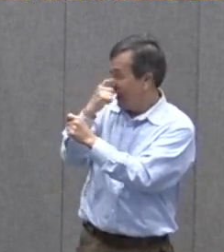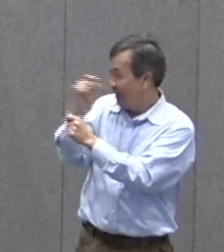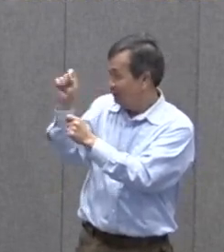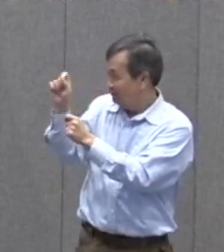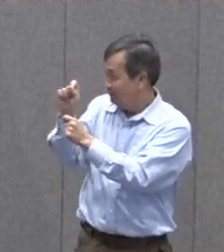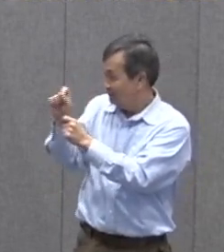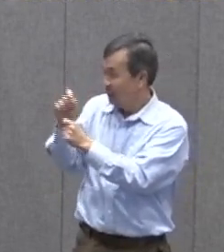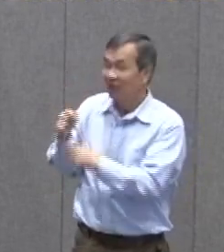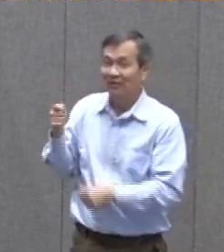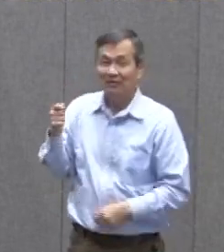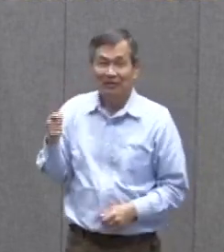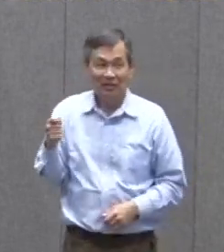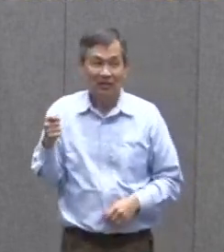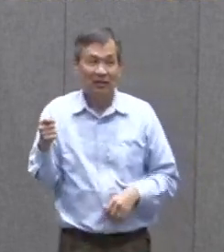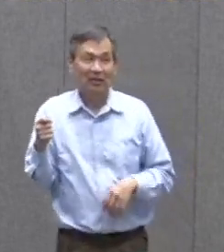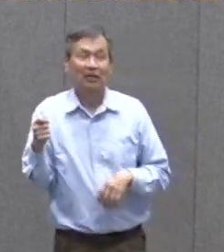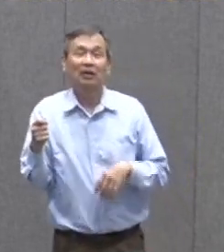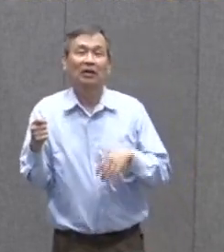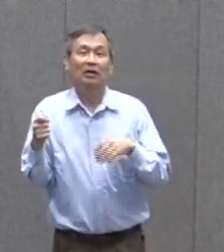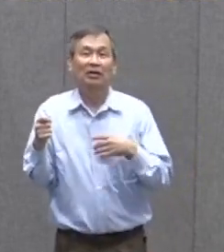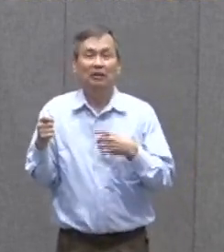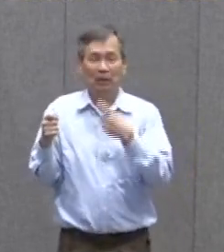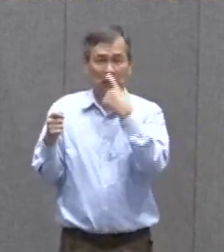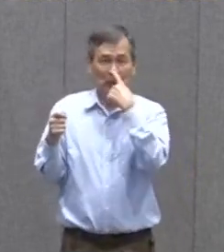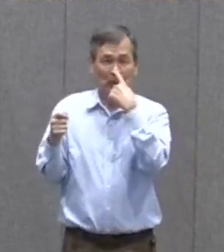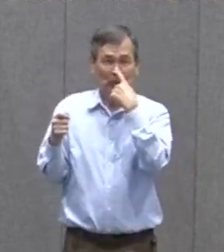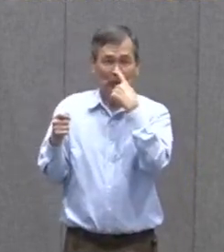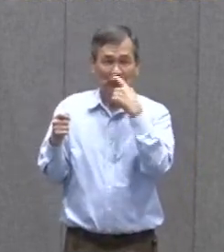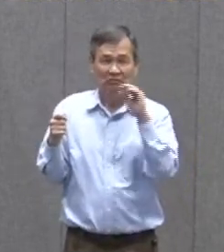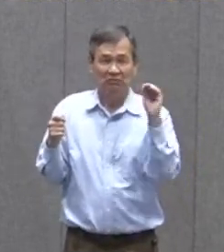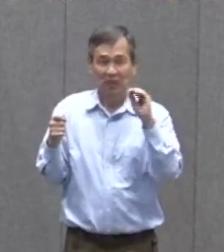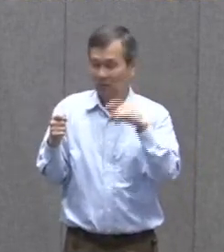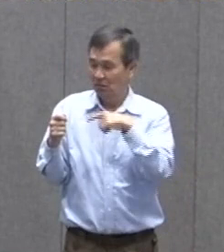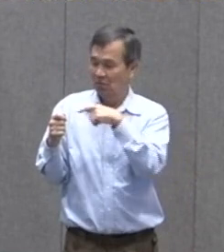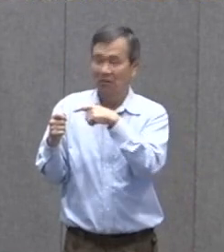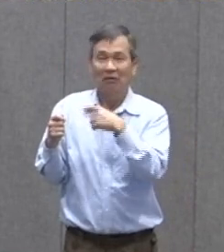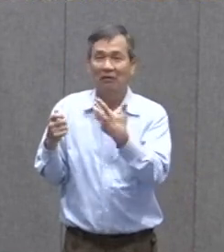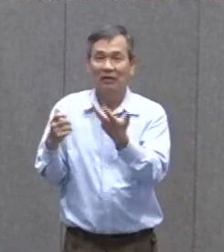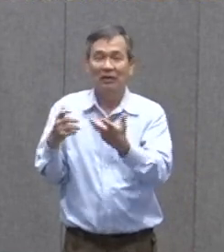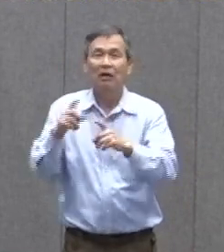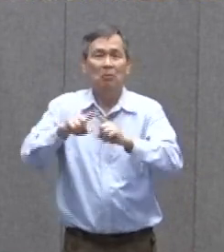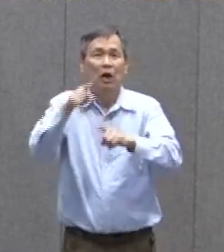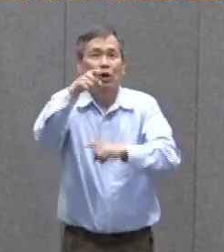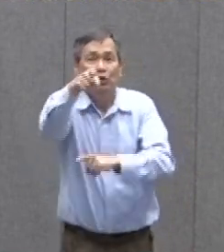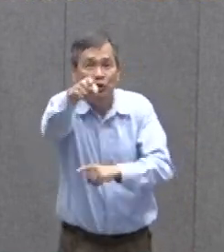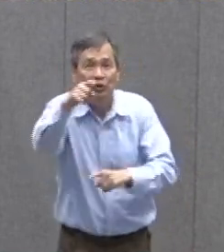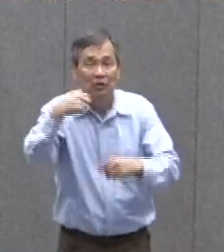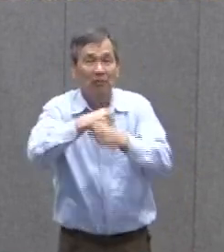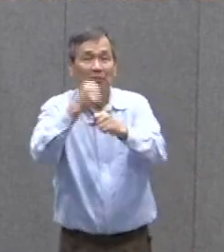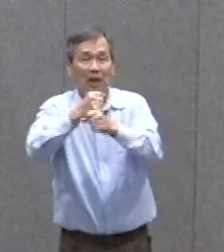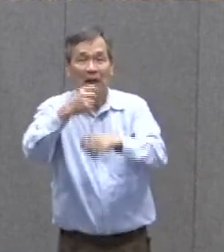This spoon doesn't have a nose, but you can decorate your spoon any way you would like.